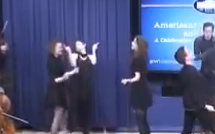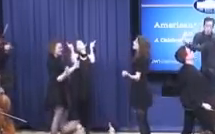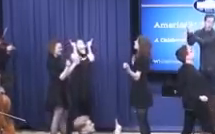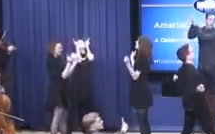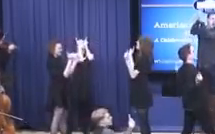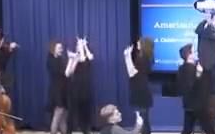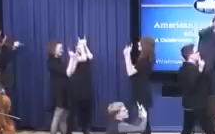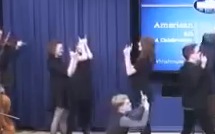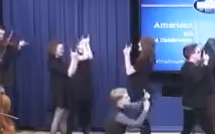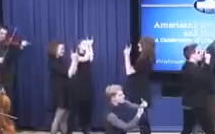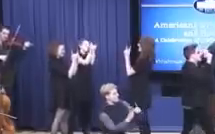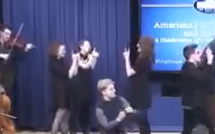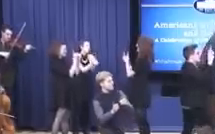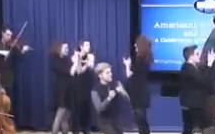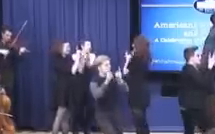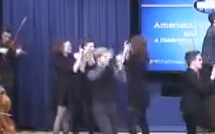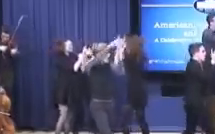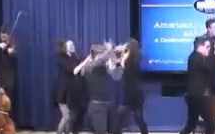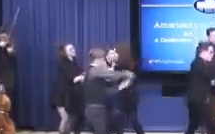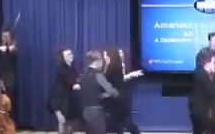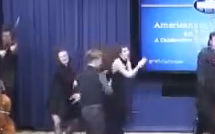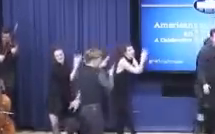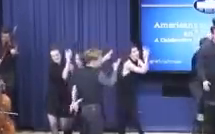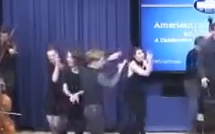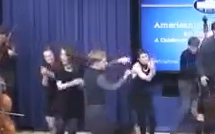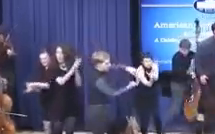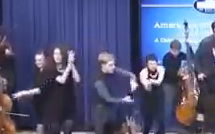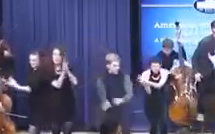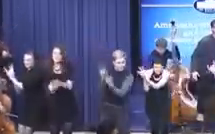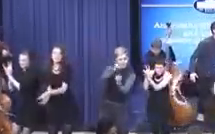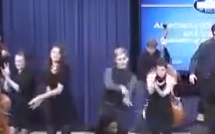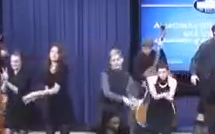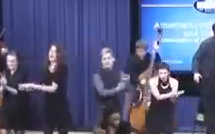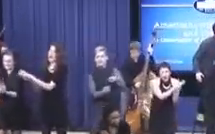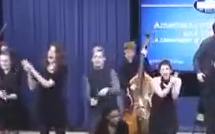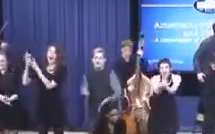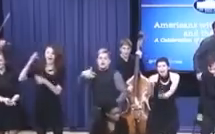We'll wonder down, where the sins lie...